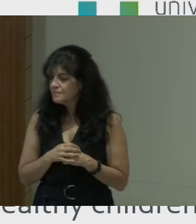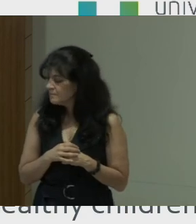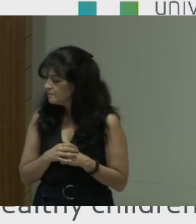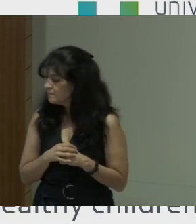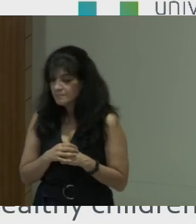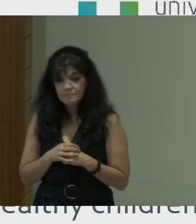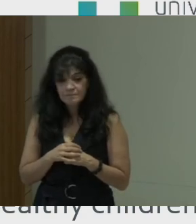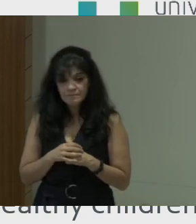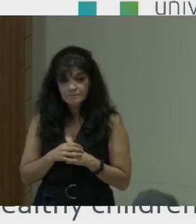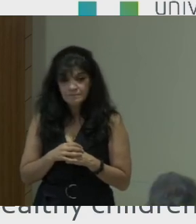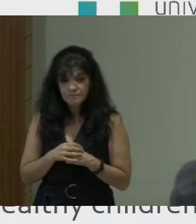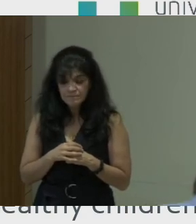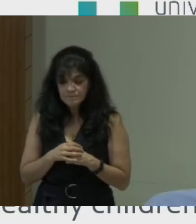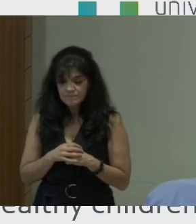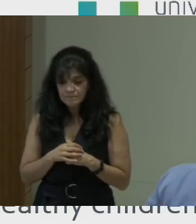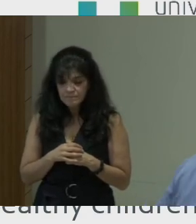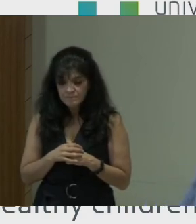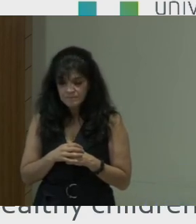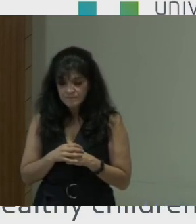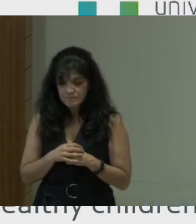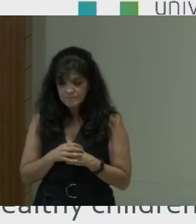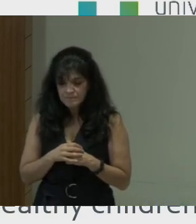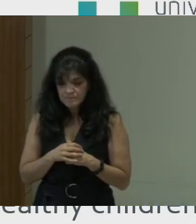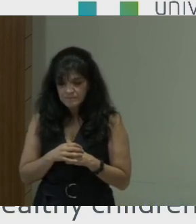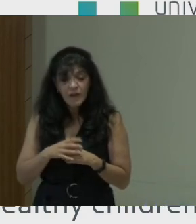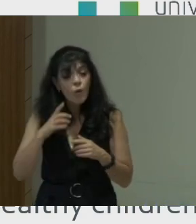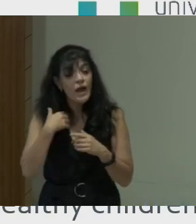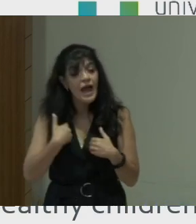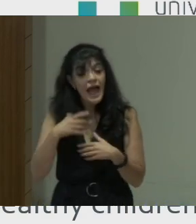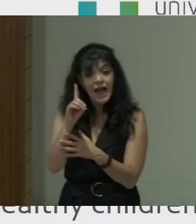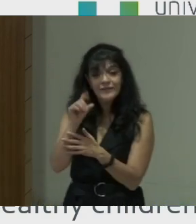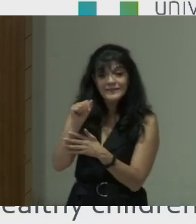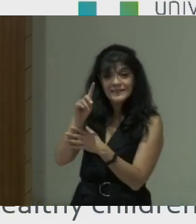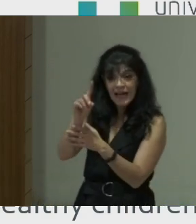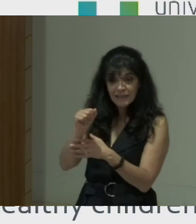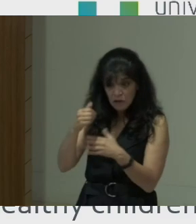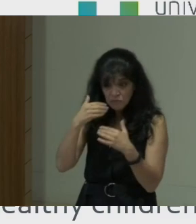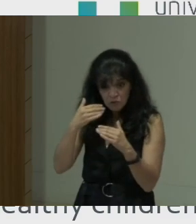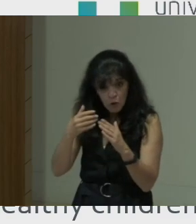You have seen that, and there's also data sets of good qualities, but we don't have